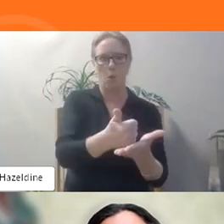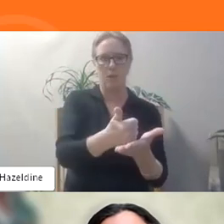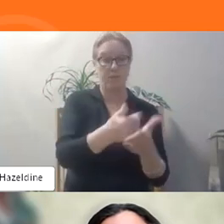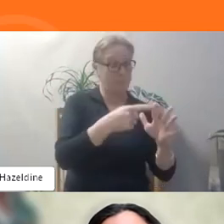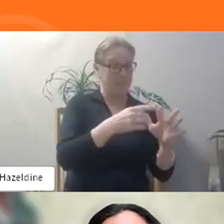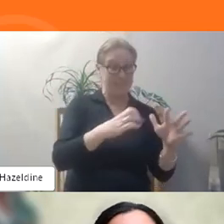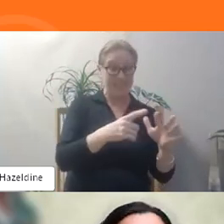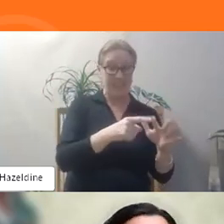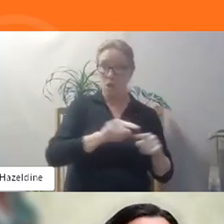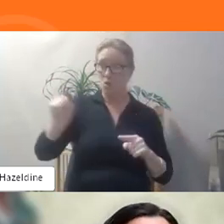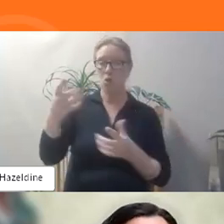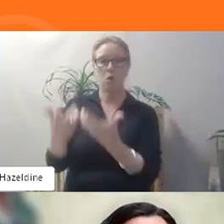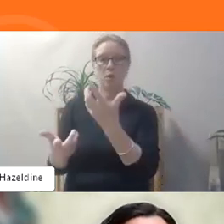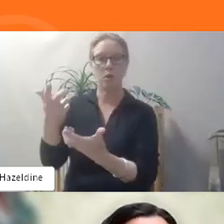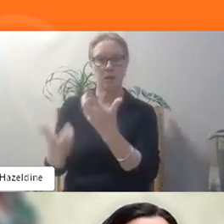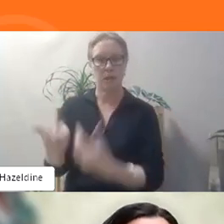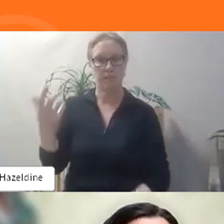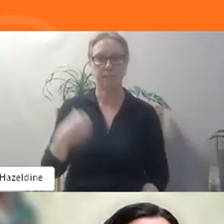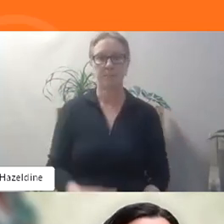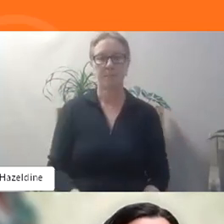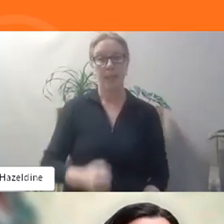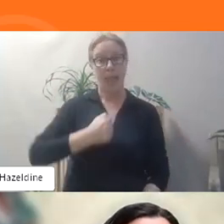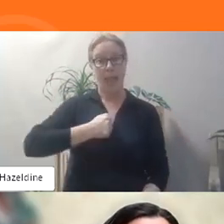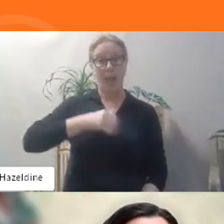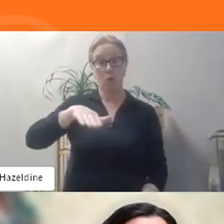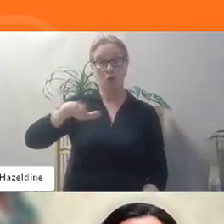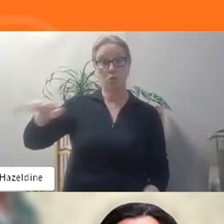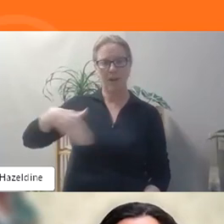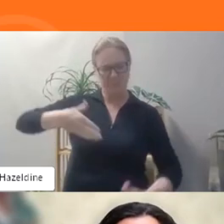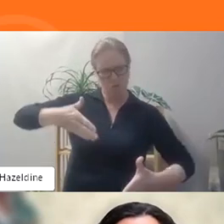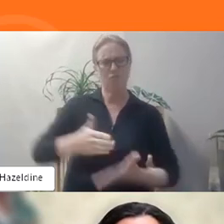tertiary education. Our children have the right to an education